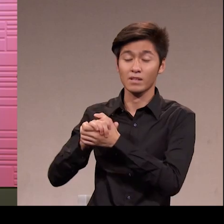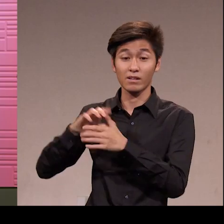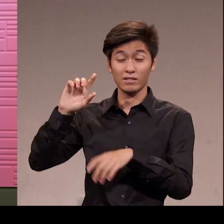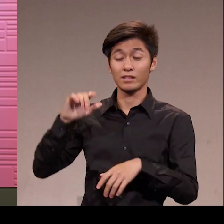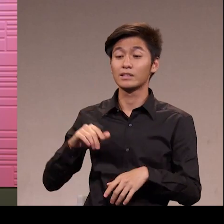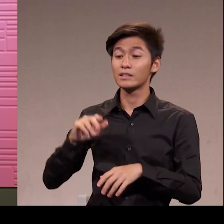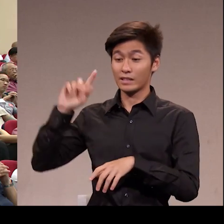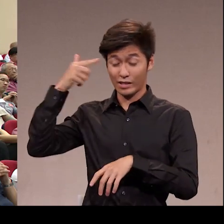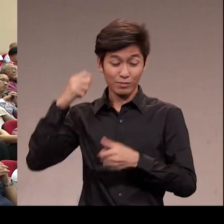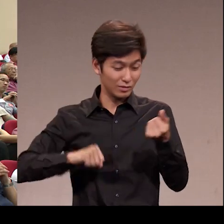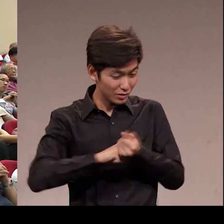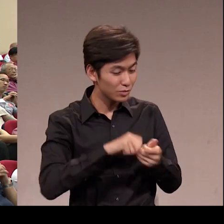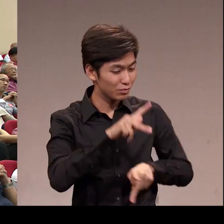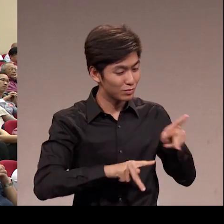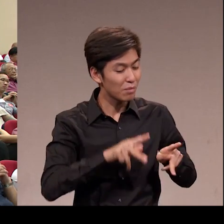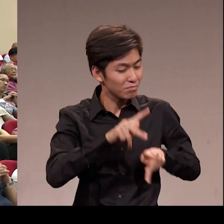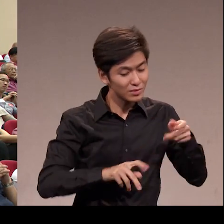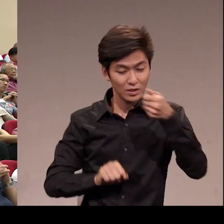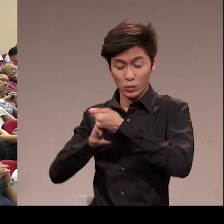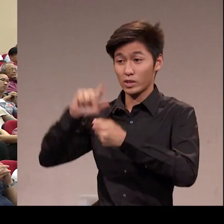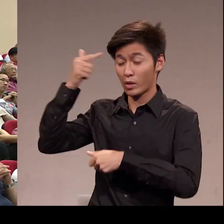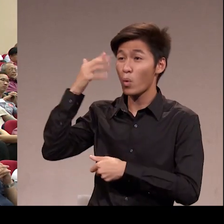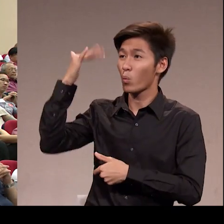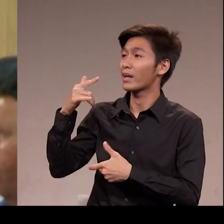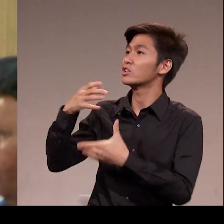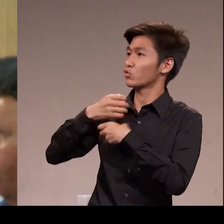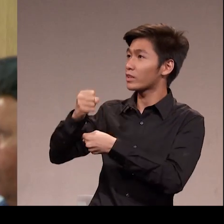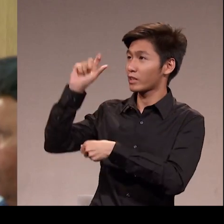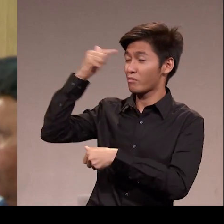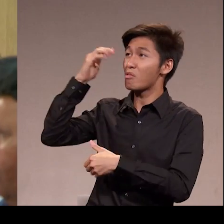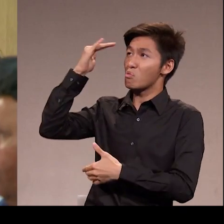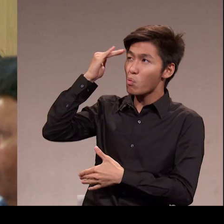People supported the government because they knew where the government was coming from,